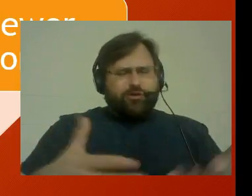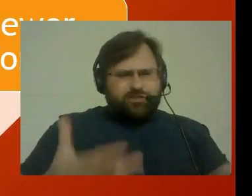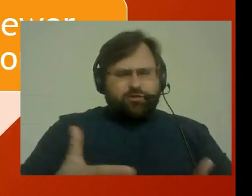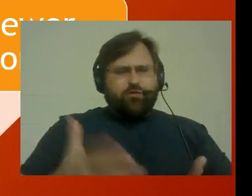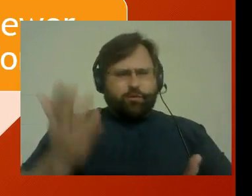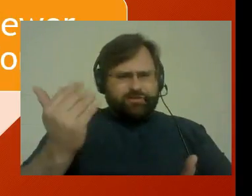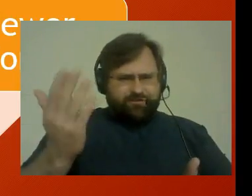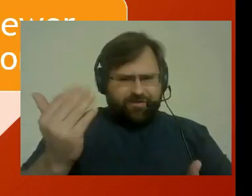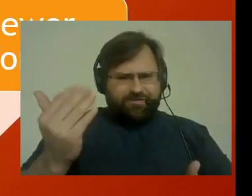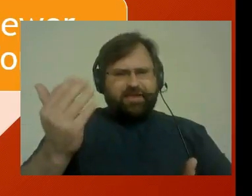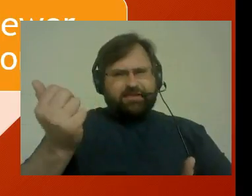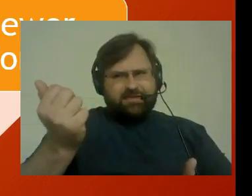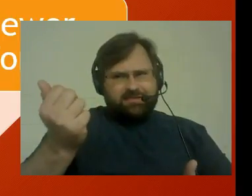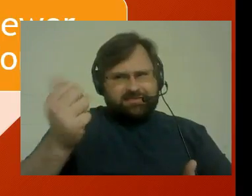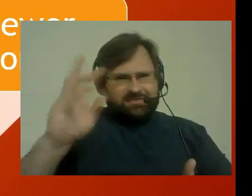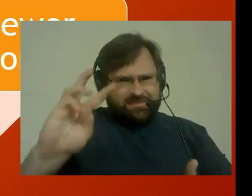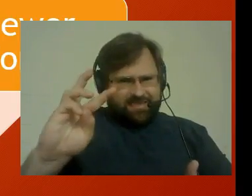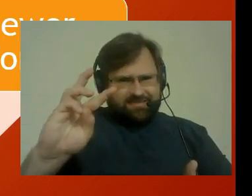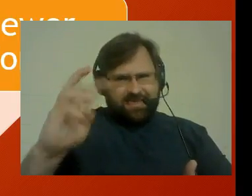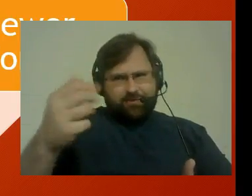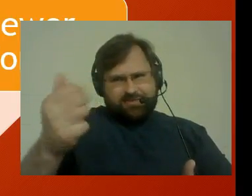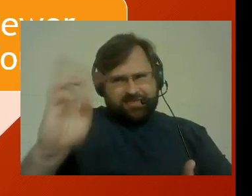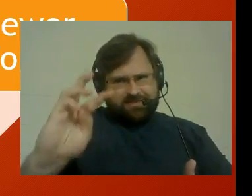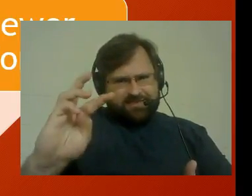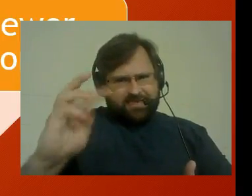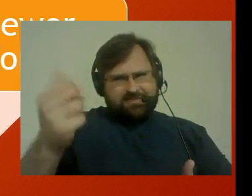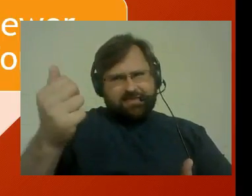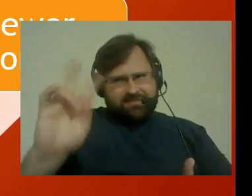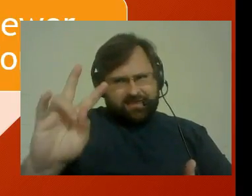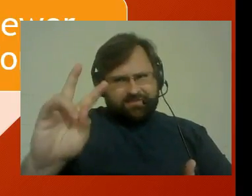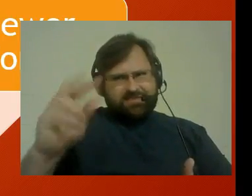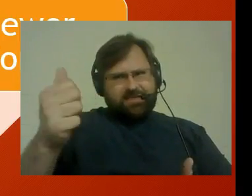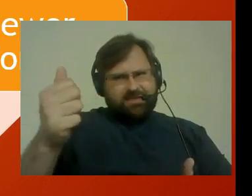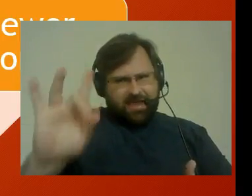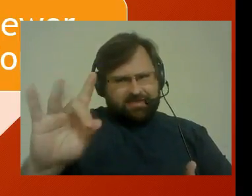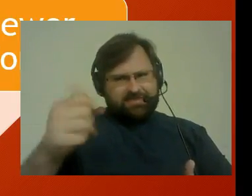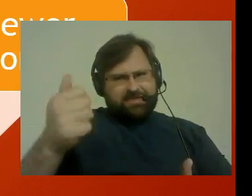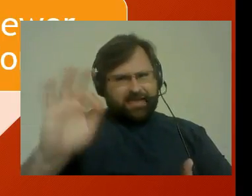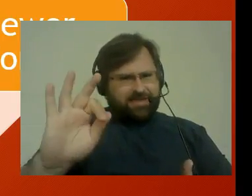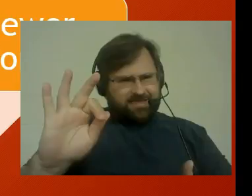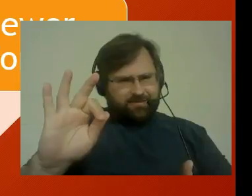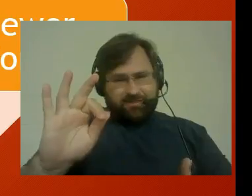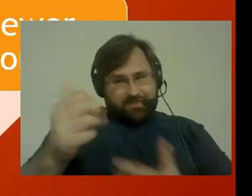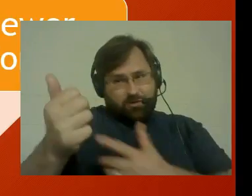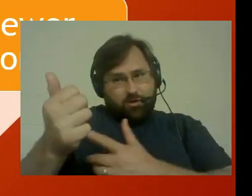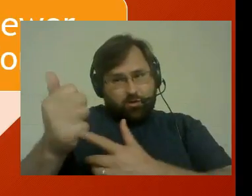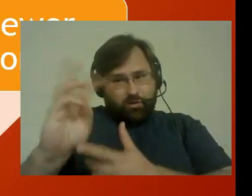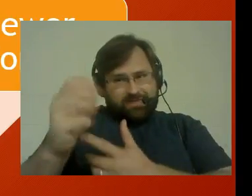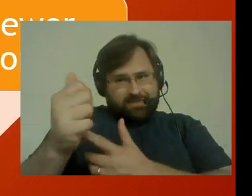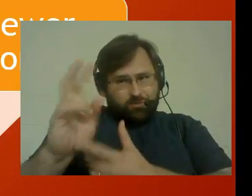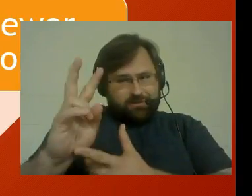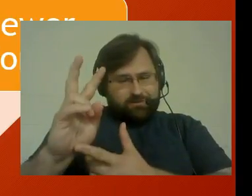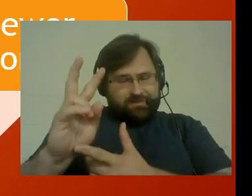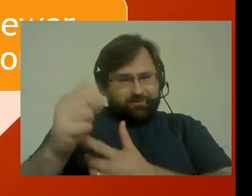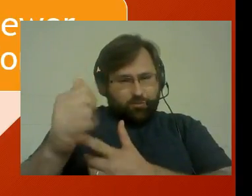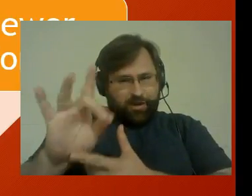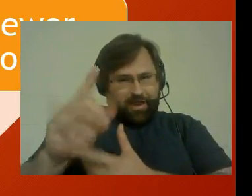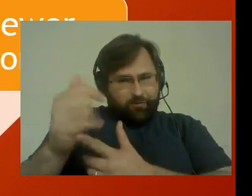traditional forms for 15 16 which is 10 6 17 18 19 which is like 1-6 1-7 1-8 1-9